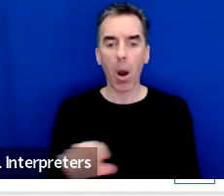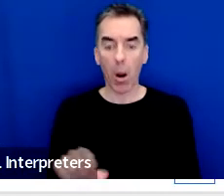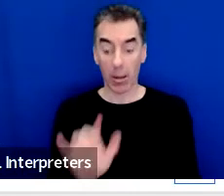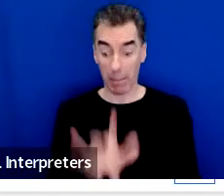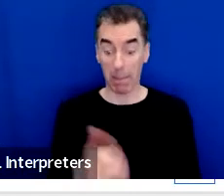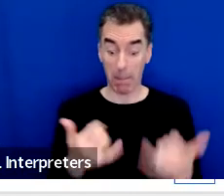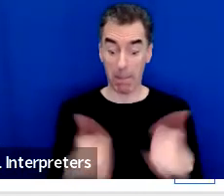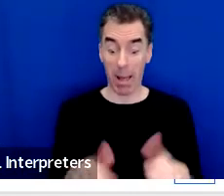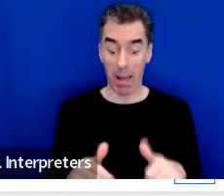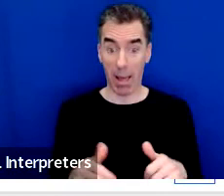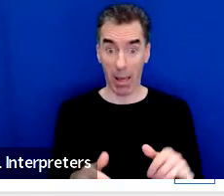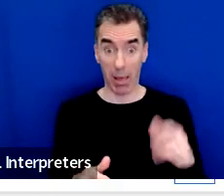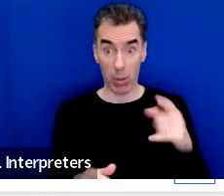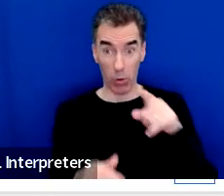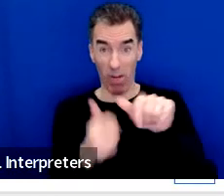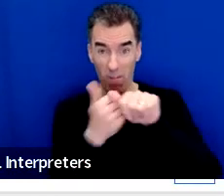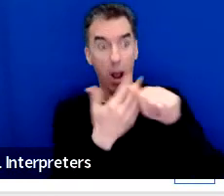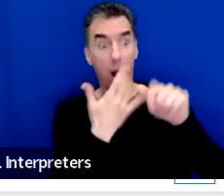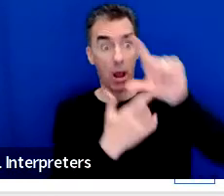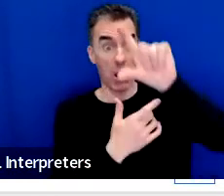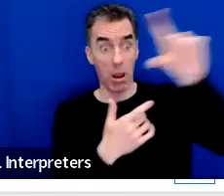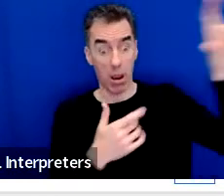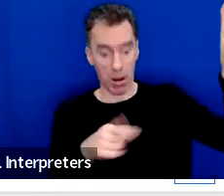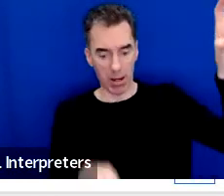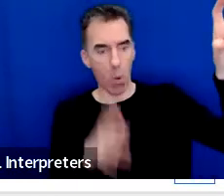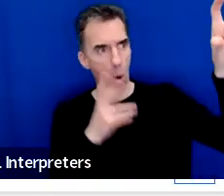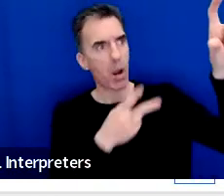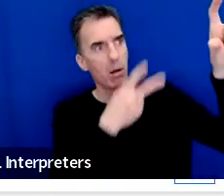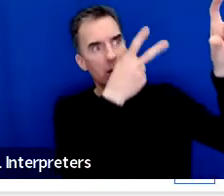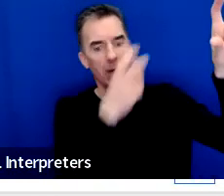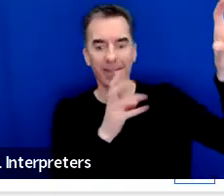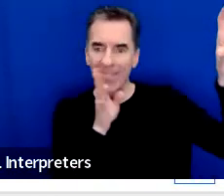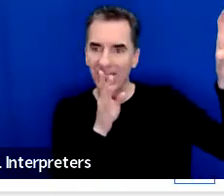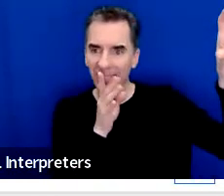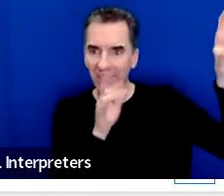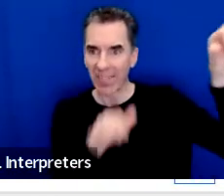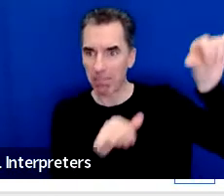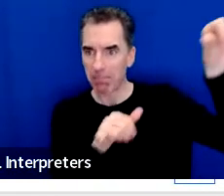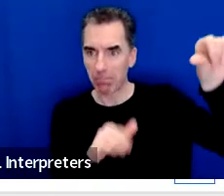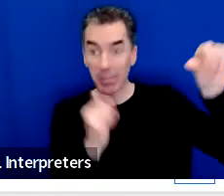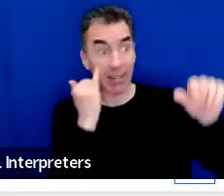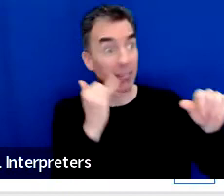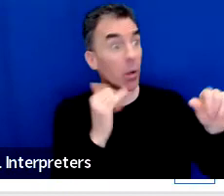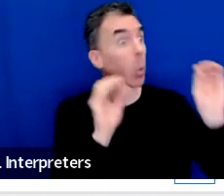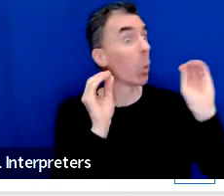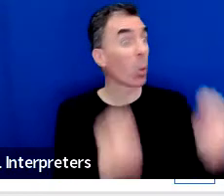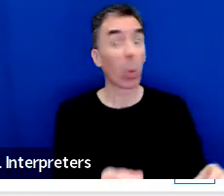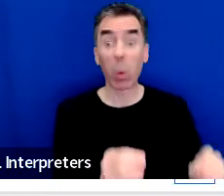highlighted, it will read the specific highlighted portion. But if you don't have anything highlighted, it will just start reading from the beginning.